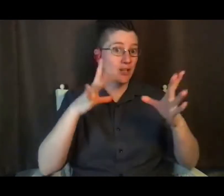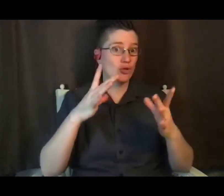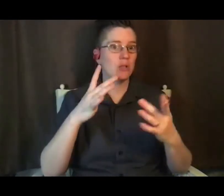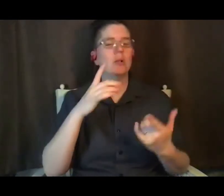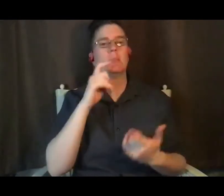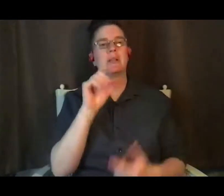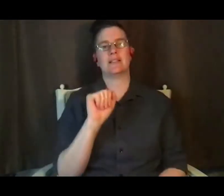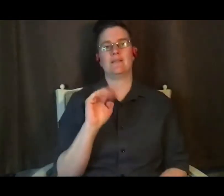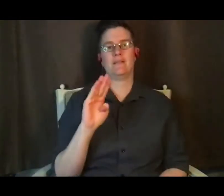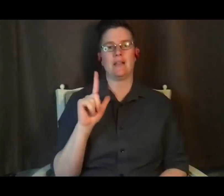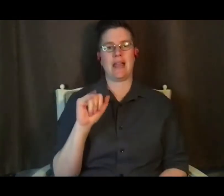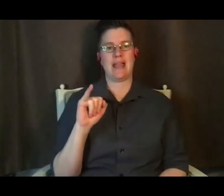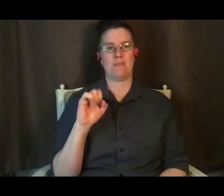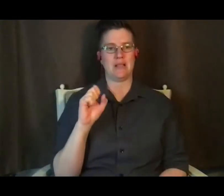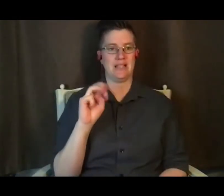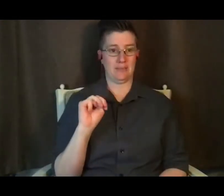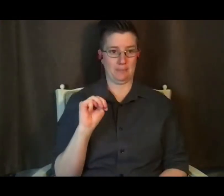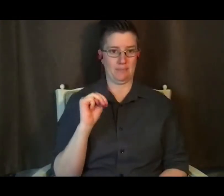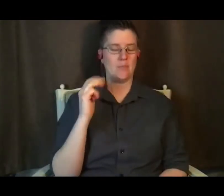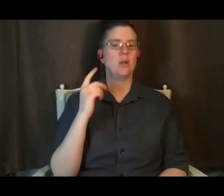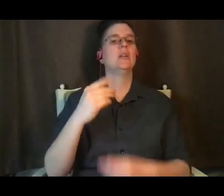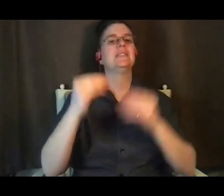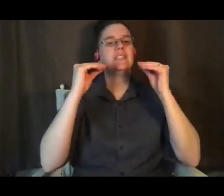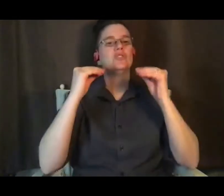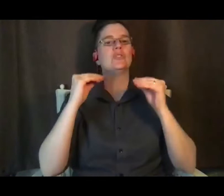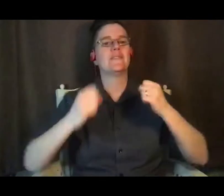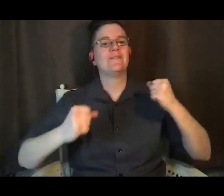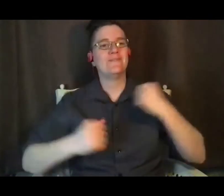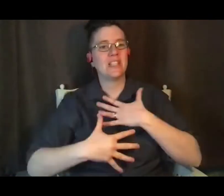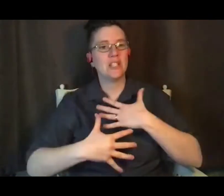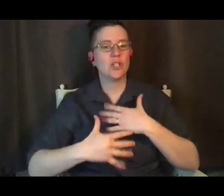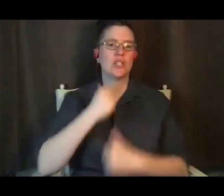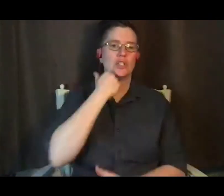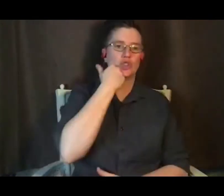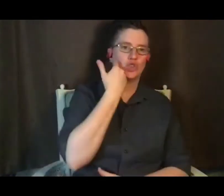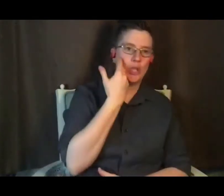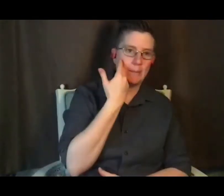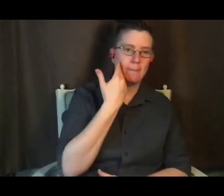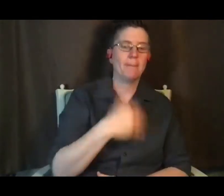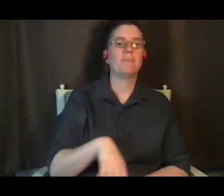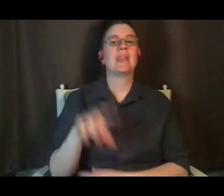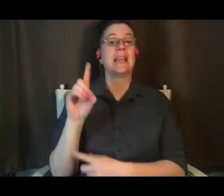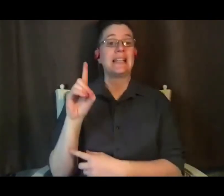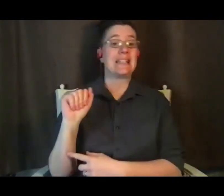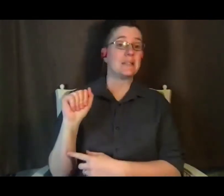us fear and shame that ableism teaches us that if disability is this awful terrible bad thing